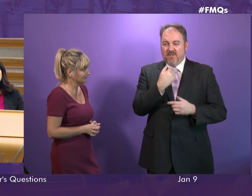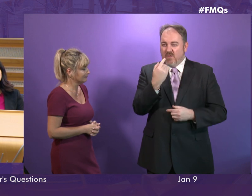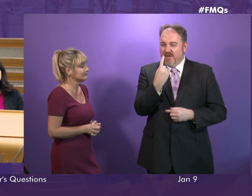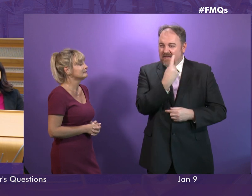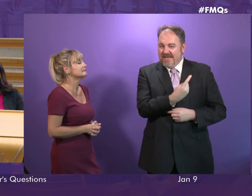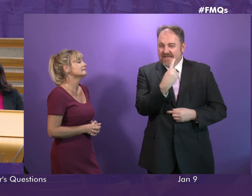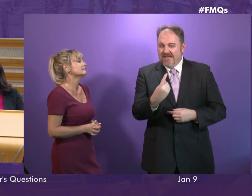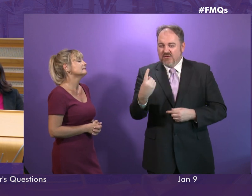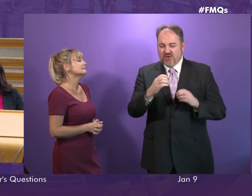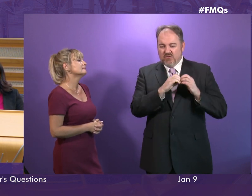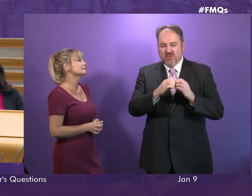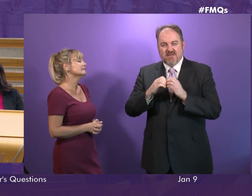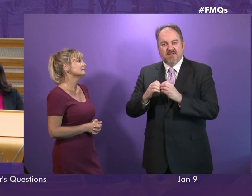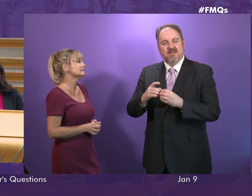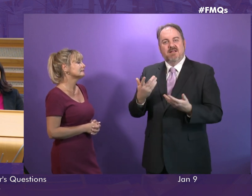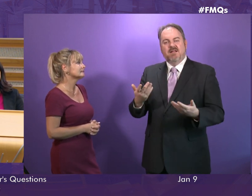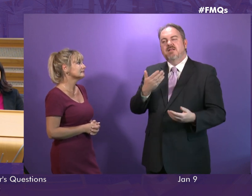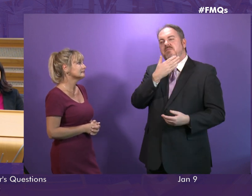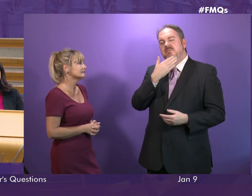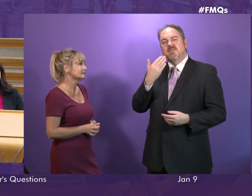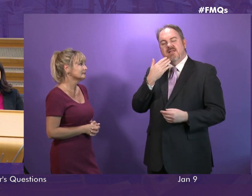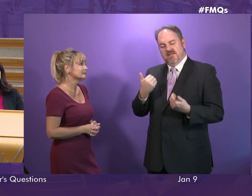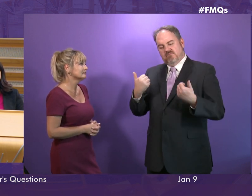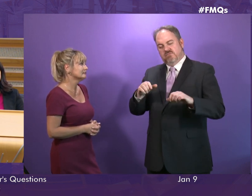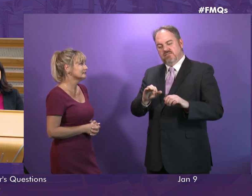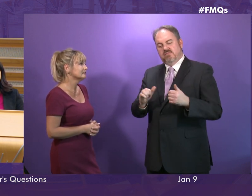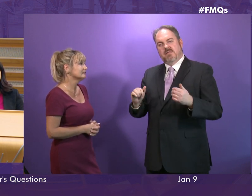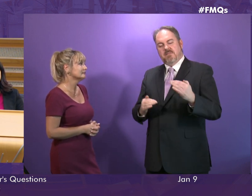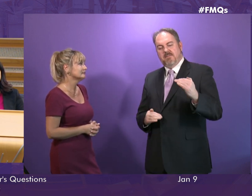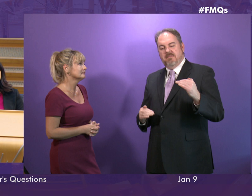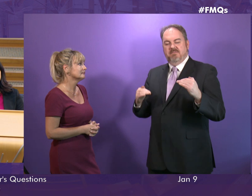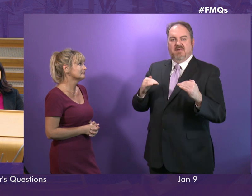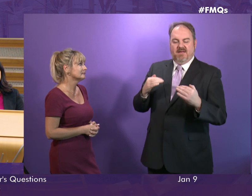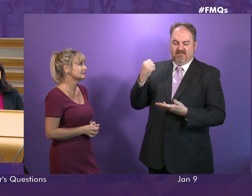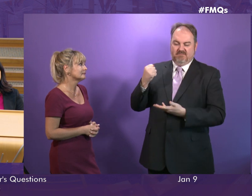Will the First Minister commit to restoring university funding and to reviewing the cap